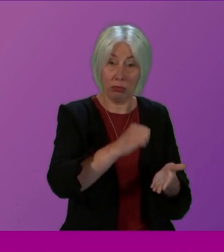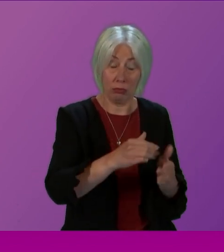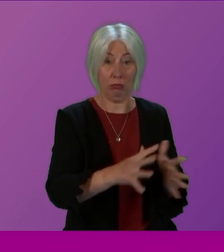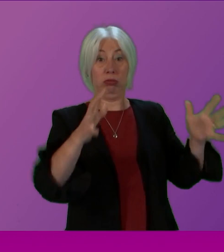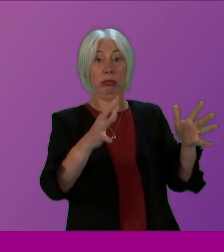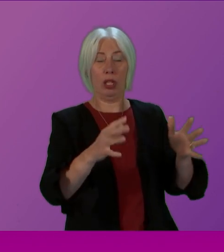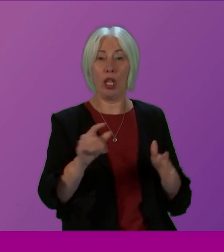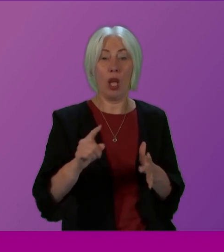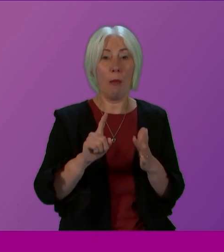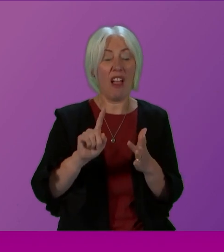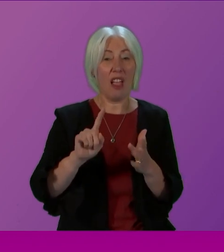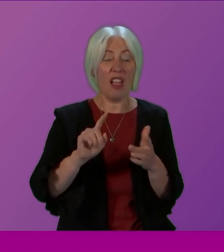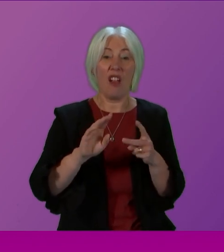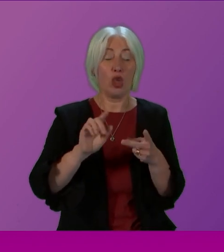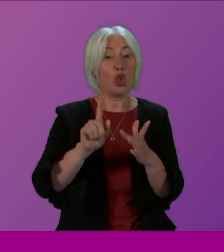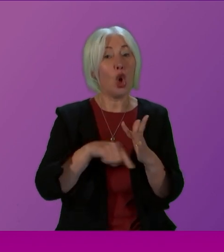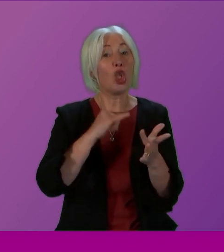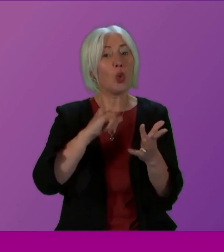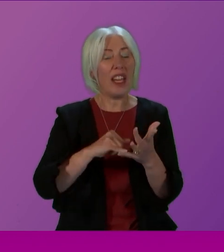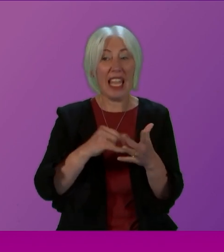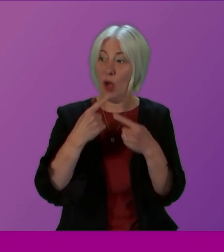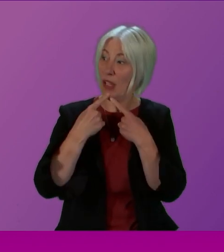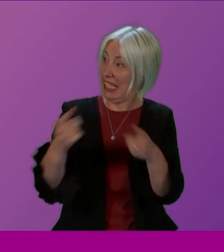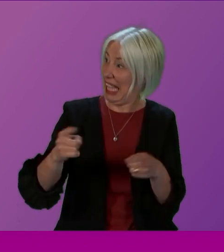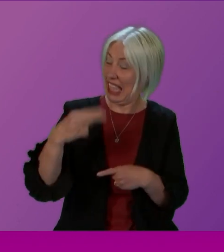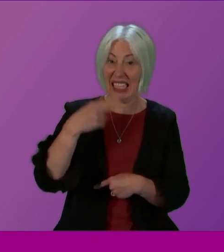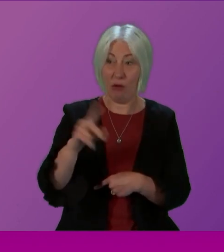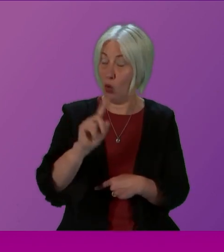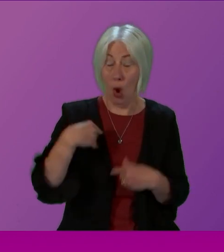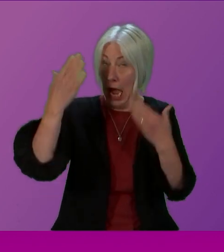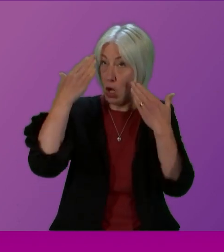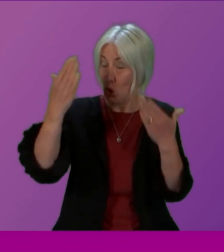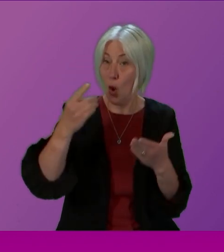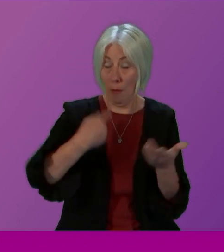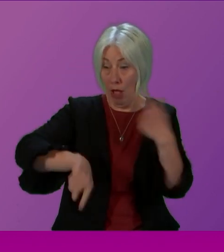he gives the same answers, the people of Scotland will demand more, because it is our taxpayers’